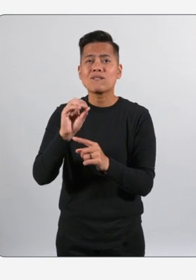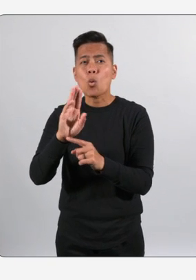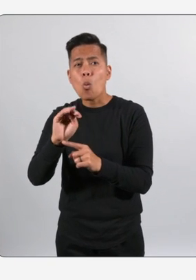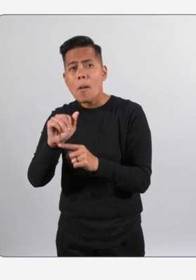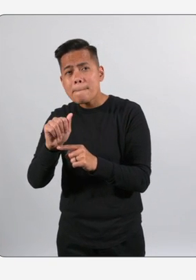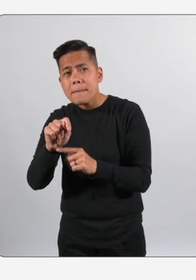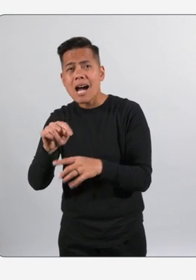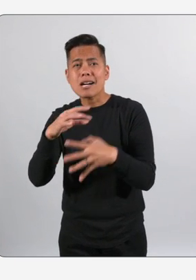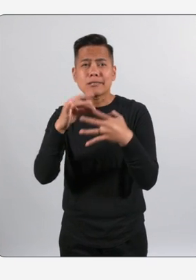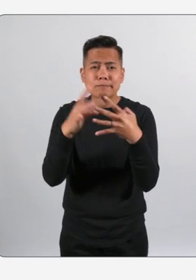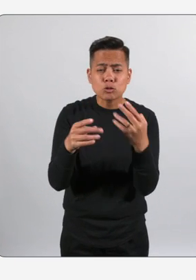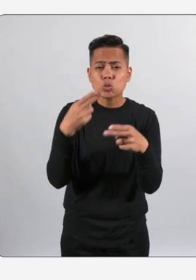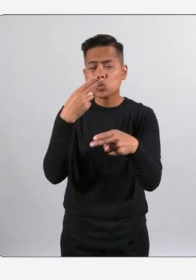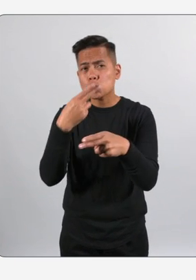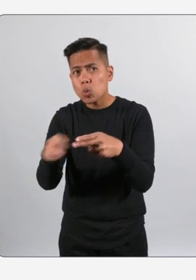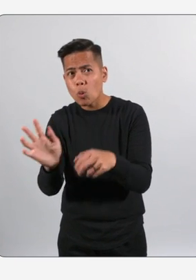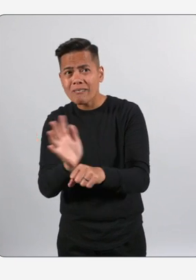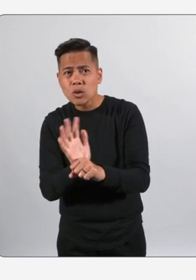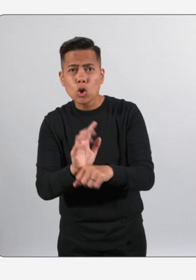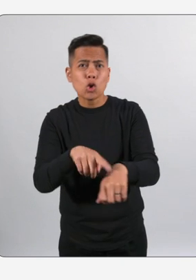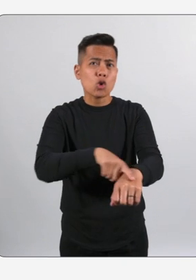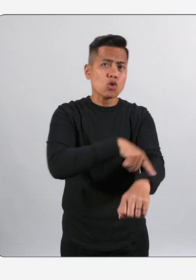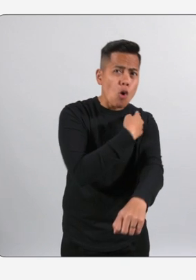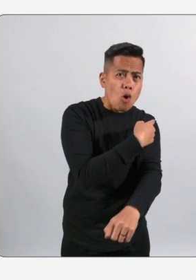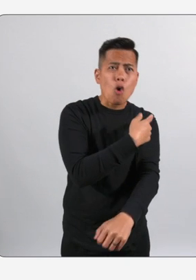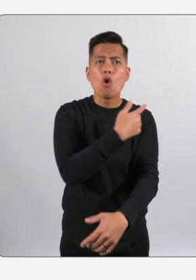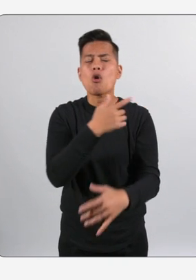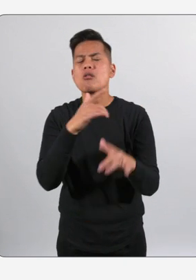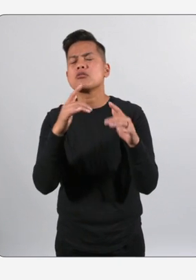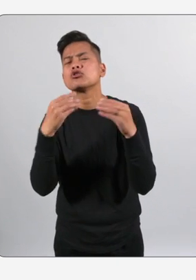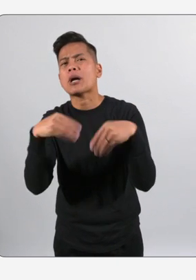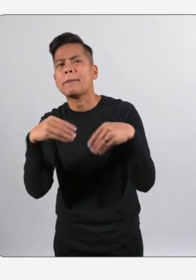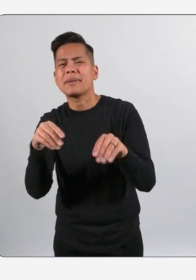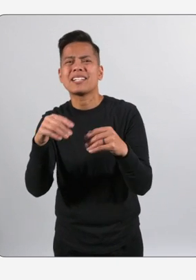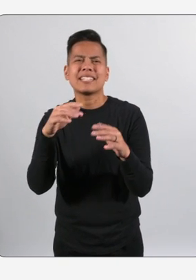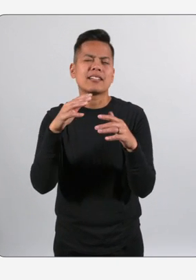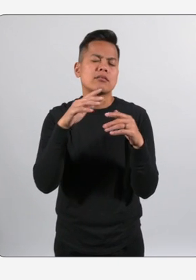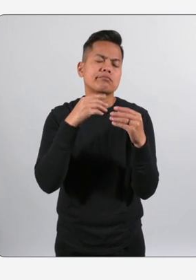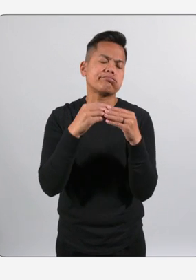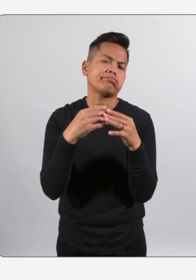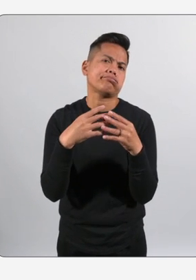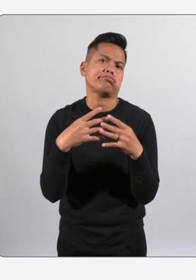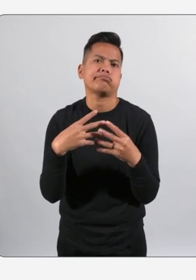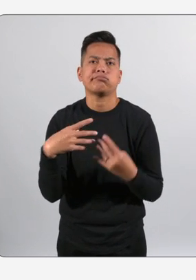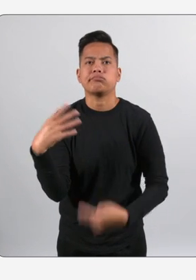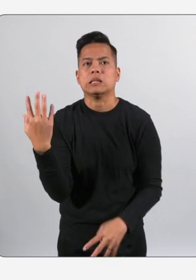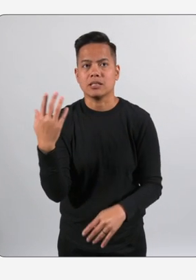video, shopping ads, display ads, and more. There are seemingly infinite opportunities to reach and